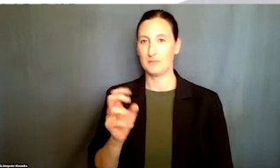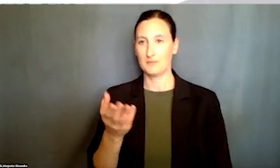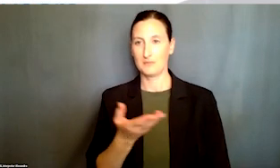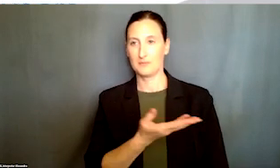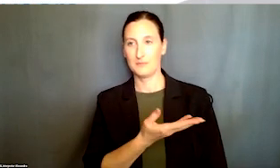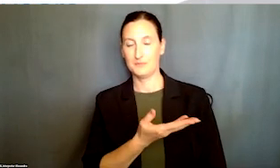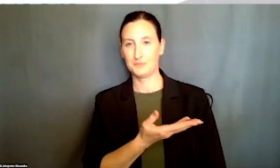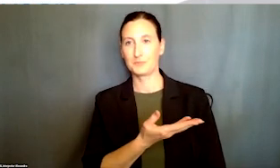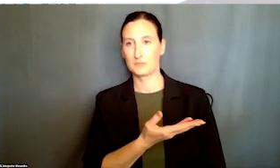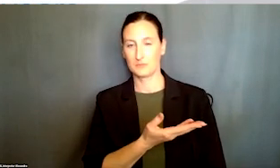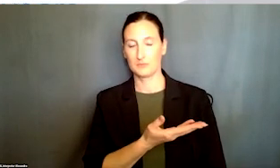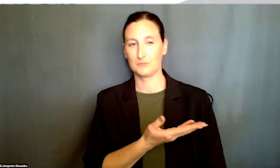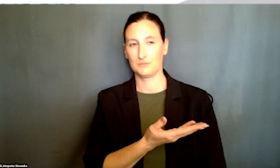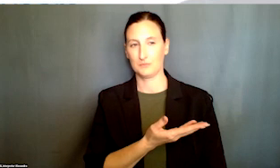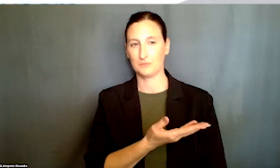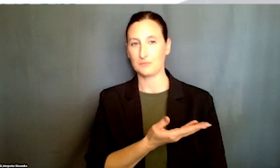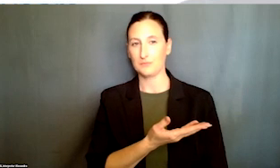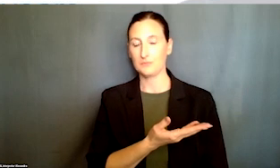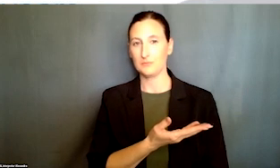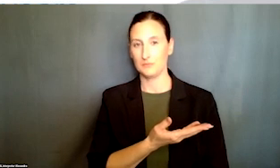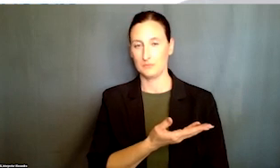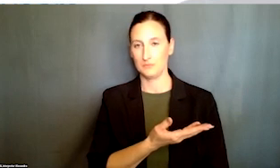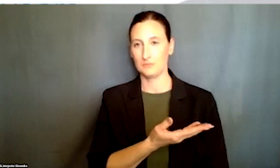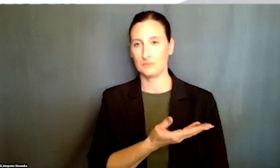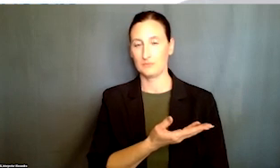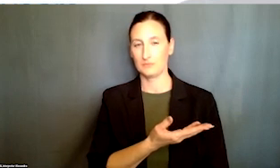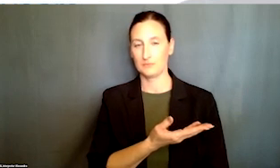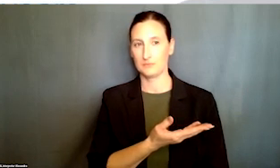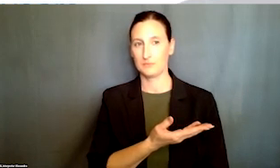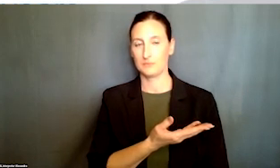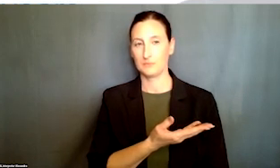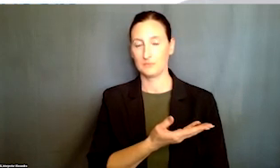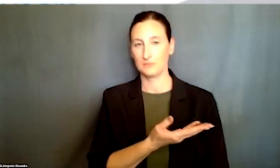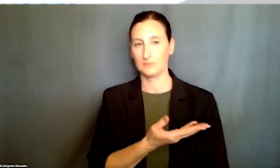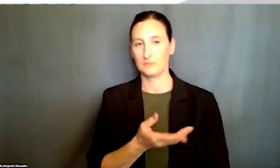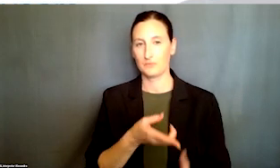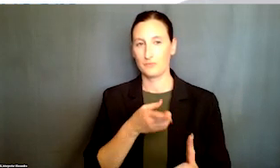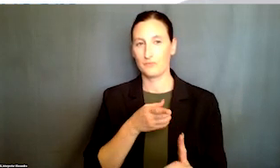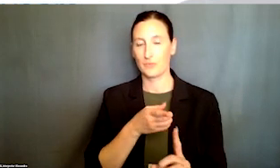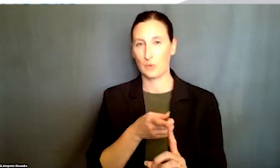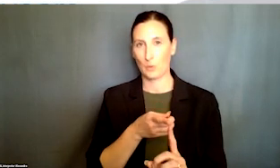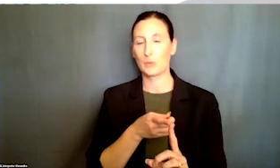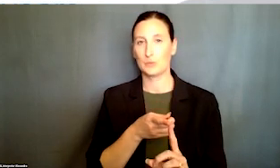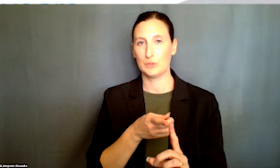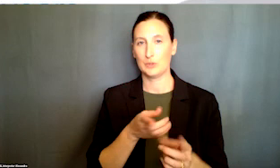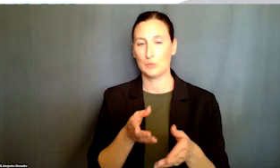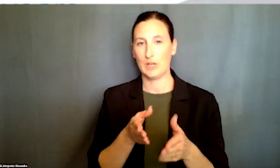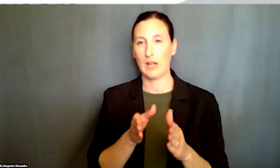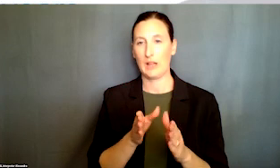Astrophysics, Research and Education. PAARE, this is